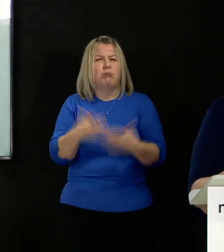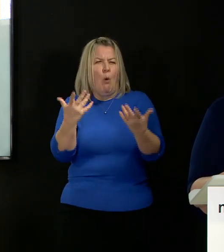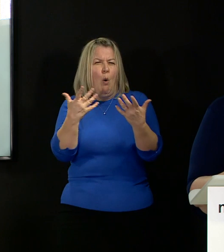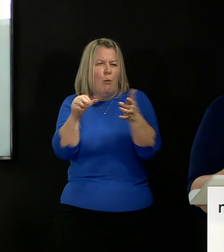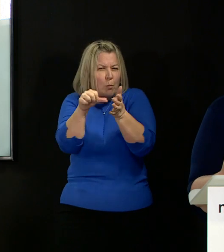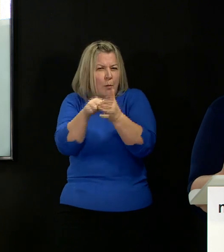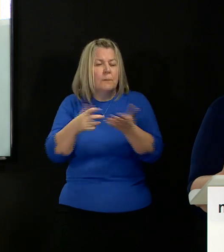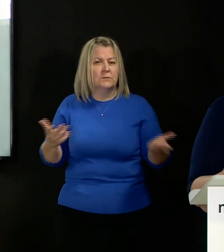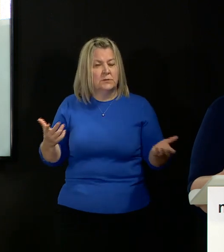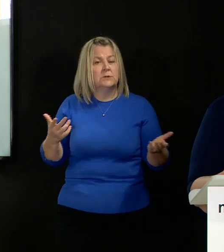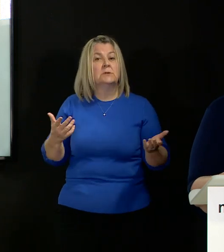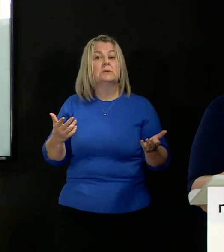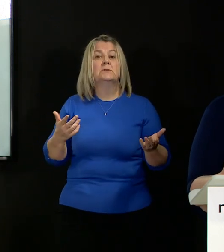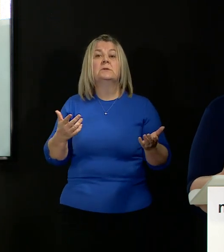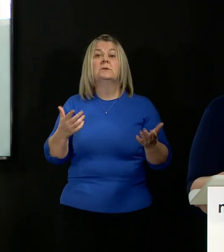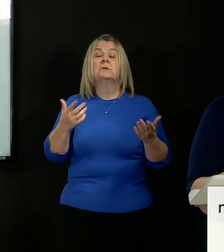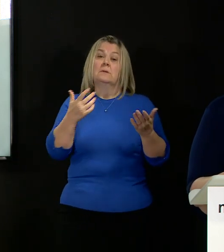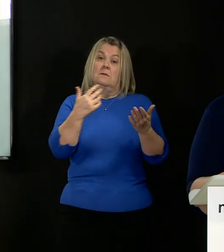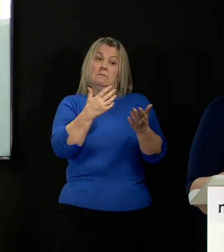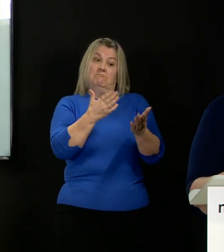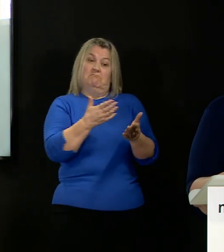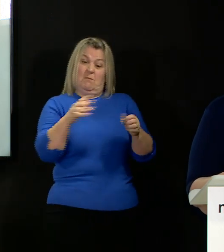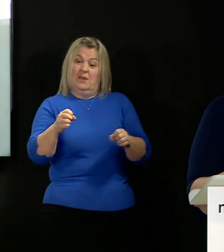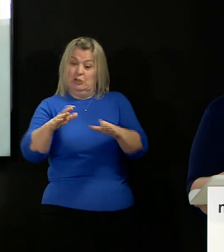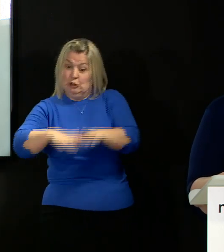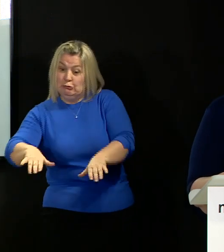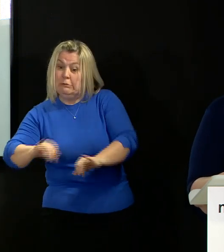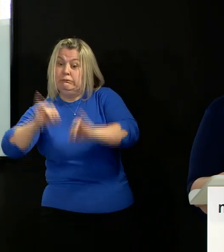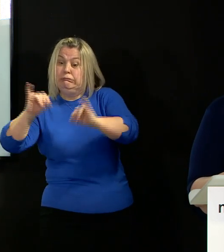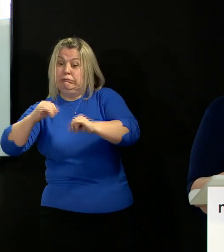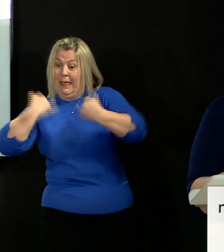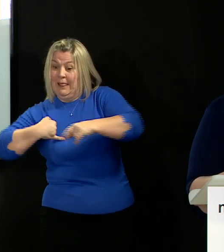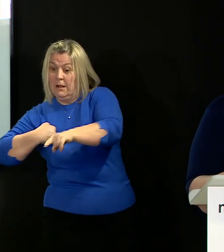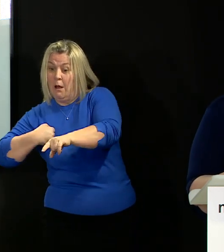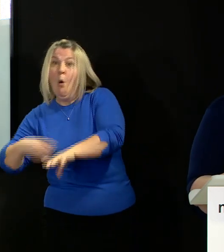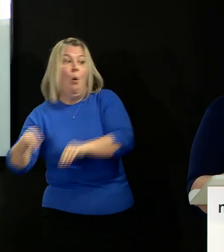hospital admission as well as well as quite severe illness so our vaccination